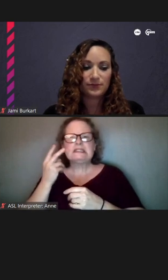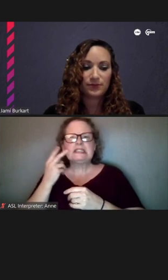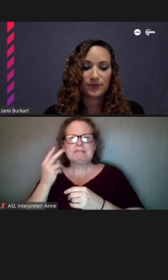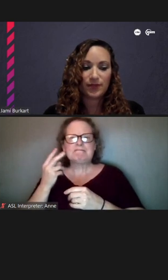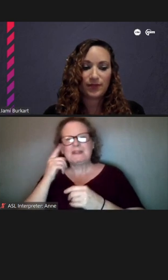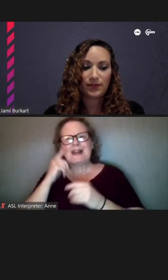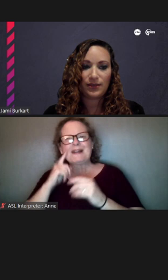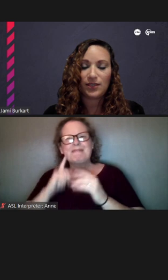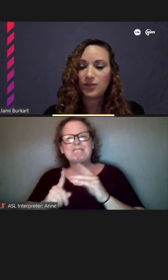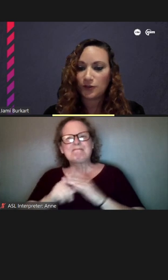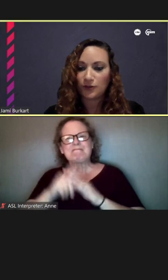Thank you.